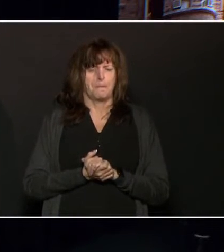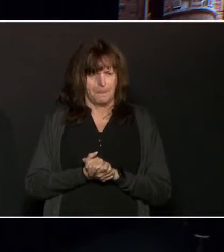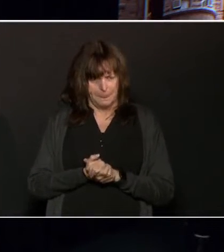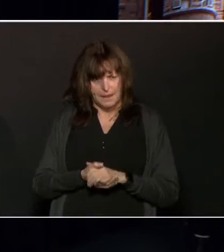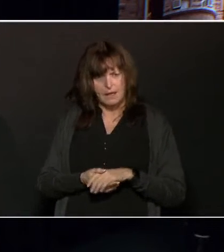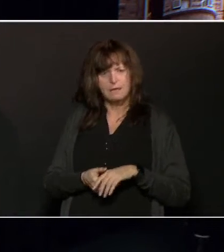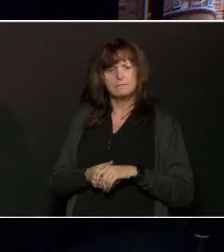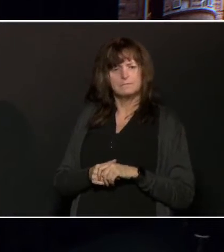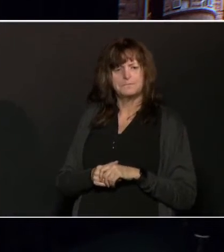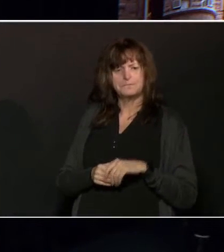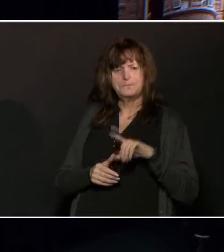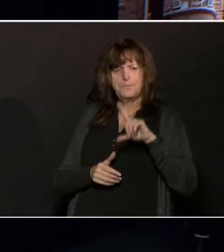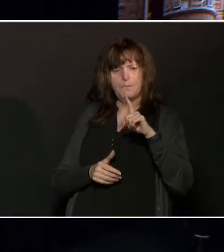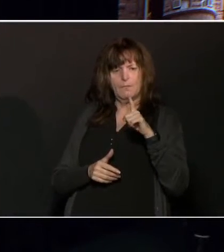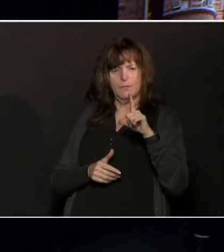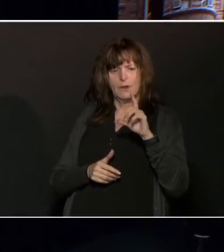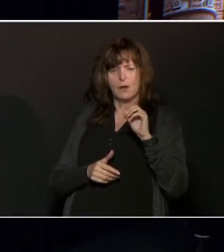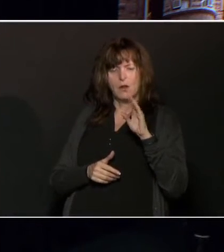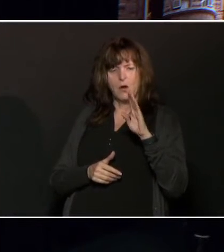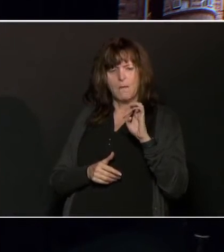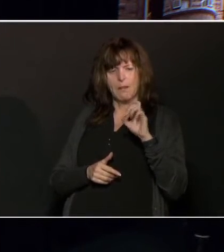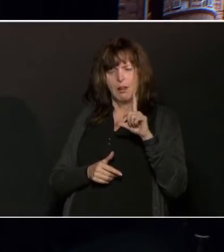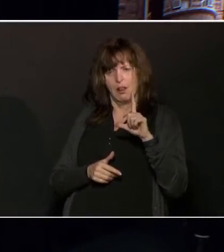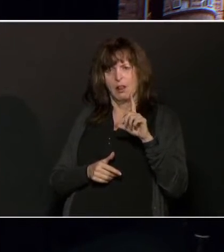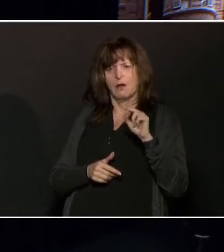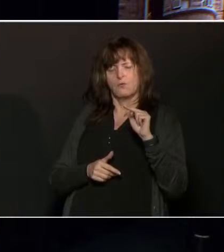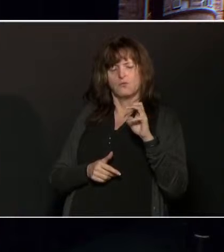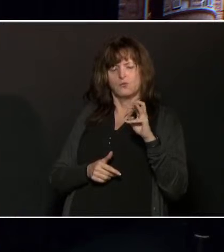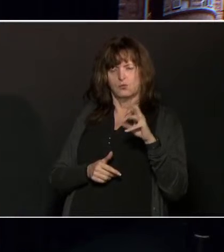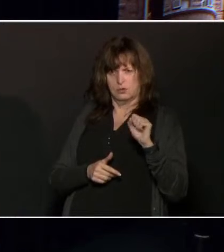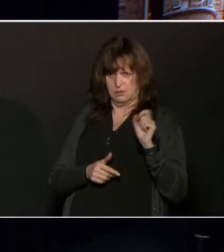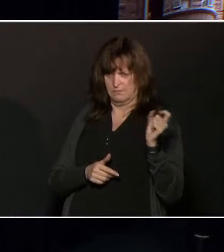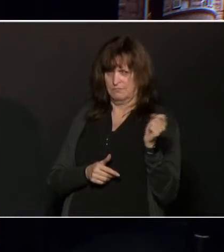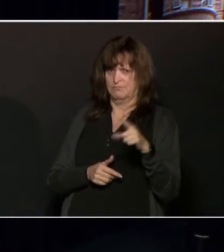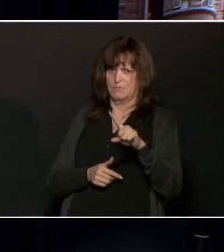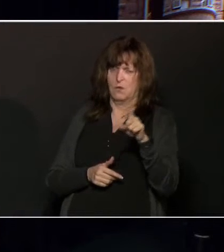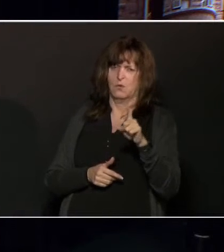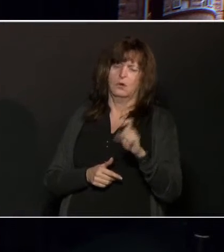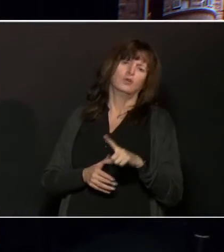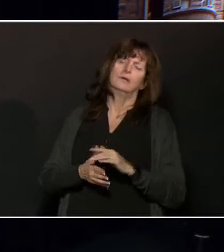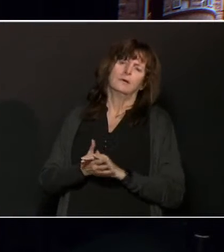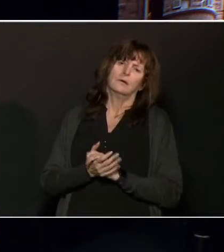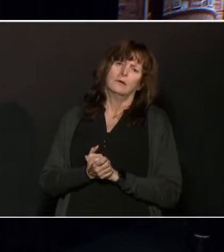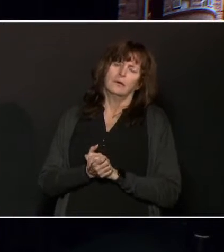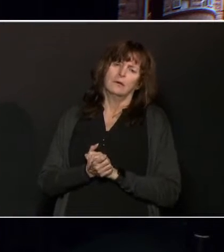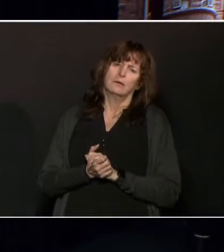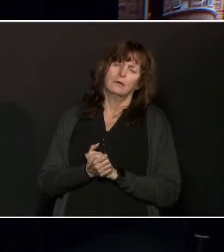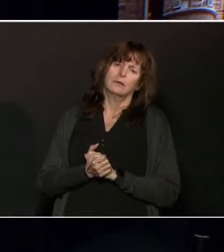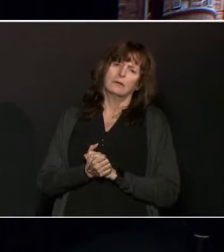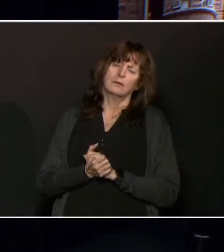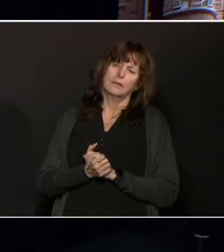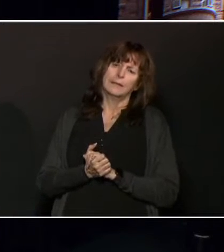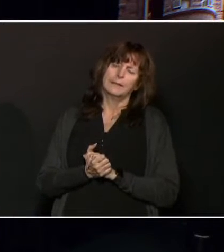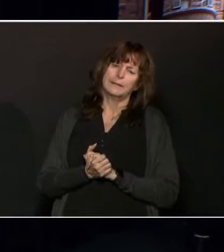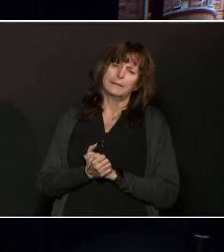VERY VERY CLEAR OUR COMMUNICATION AROUND COMMUNICATION AROUND THE NEED FOR COMMUNICATION AROUND THE NEED FOR THE COMMUNICATION AROUND THE NEED FOR THE LOCKDOWN COMMUNICATION AROUND THE NEED FOR THE COMMUNICATION AROUND THE NEED FOR THE LOCKDOWN WITH FOR THE LOCKDOWN WITH VERY STRINGENT